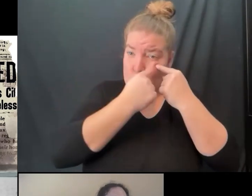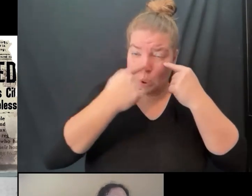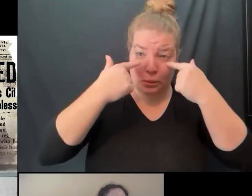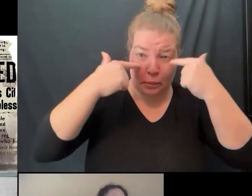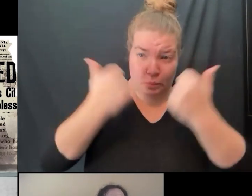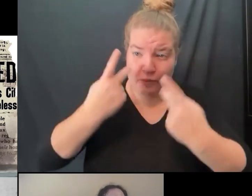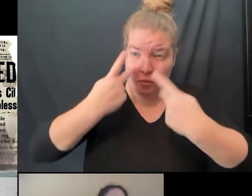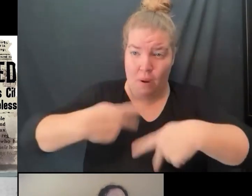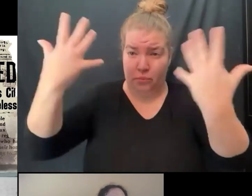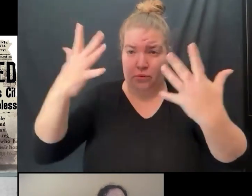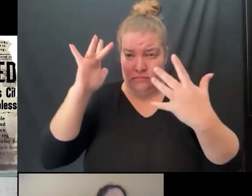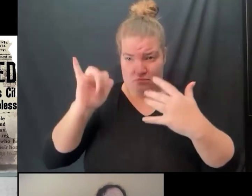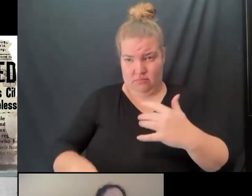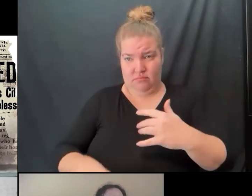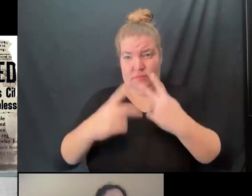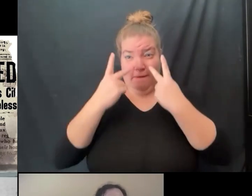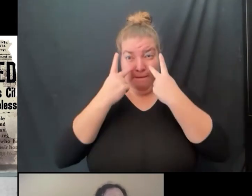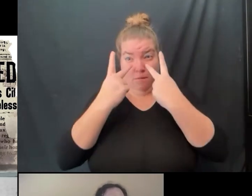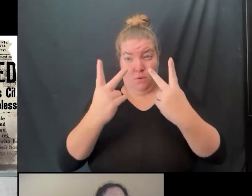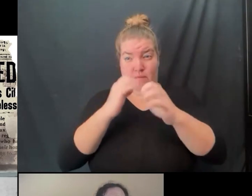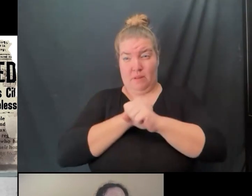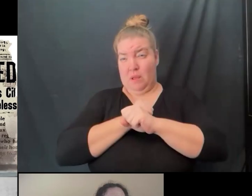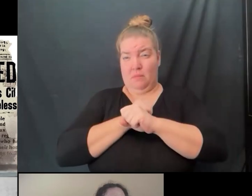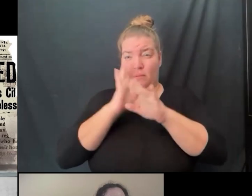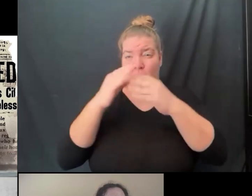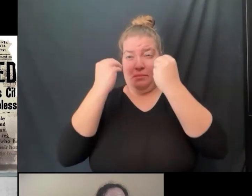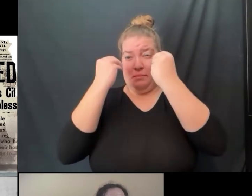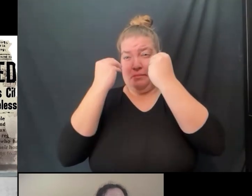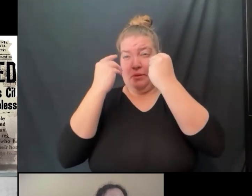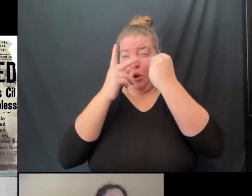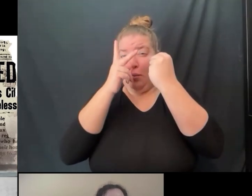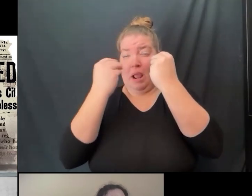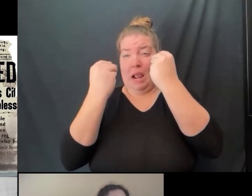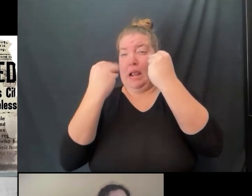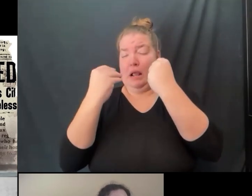loss because they happened to be staring at what was going on when the ship exploded.